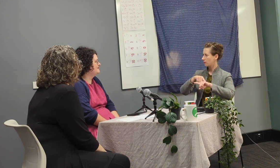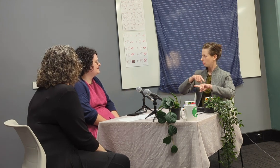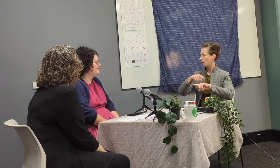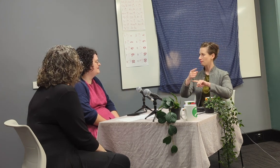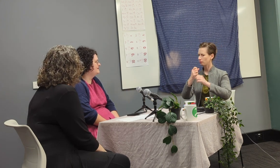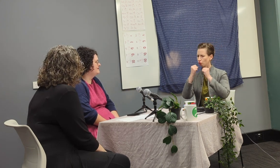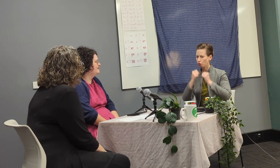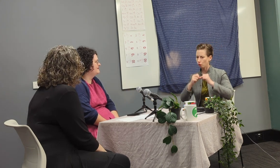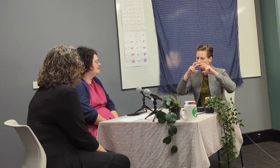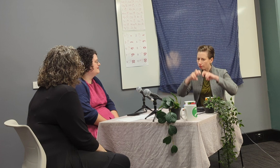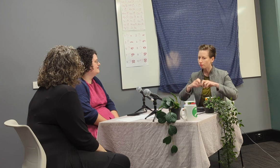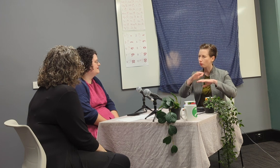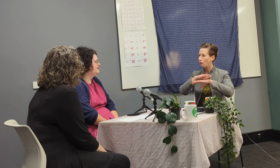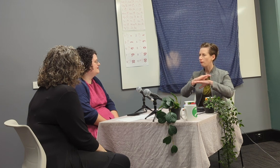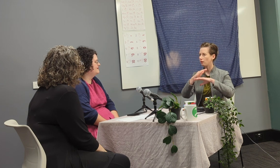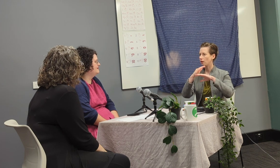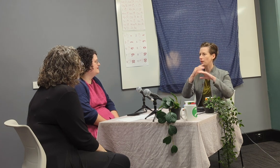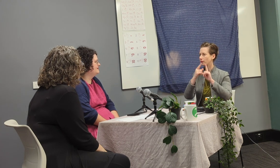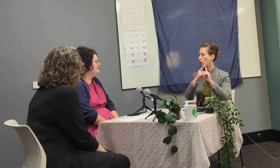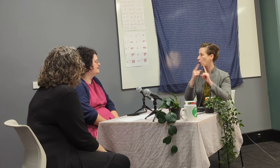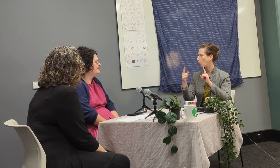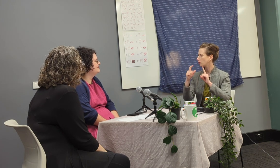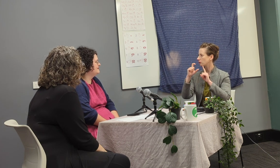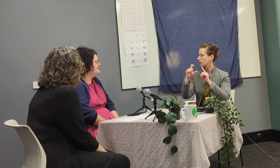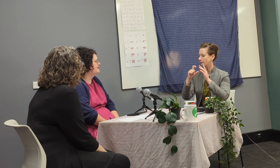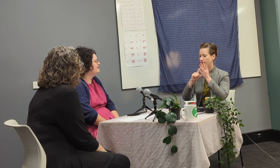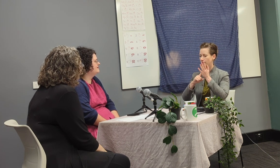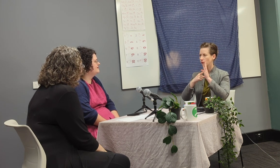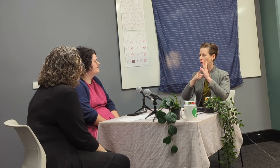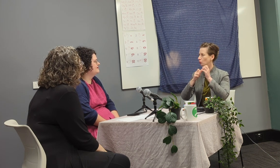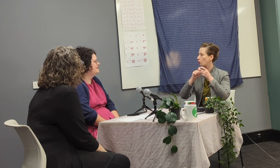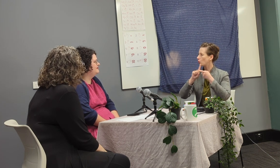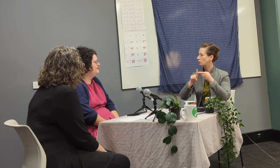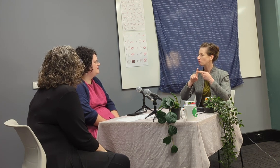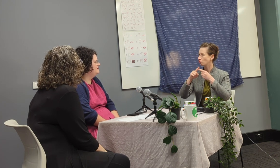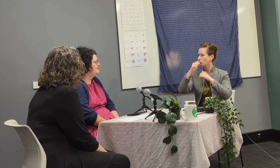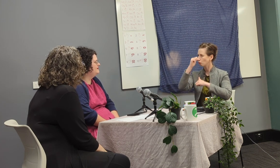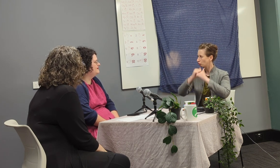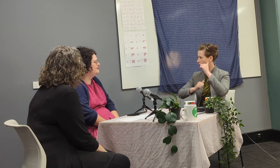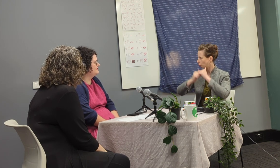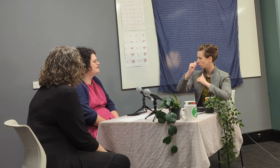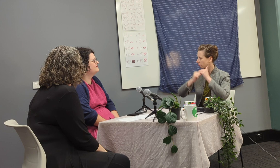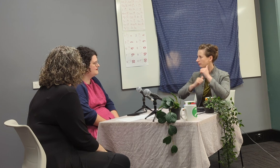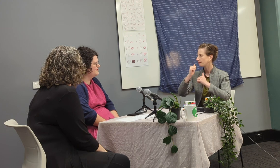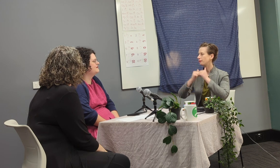My view at the time was that I was researching clause structure.